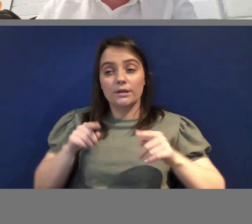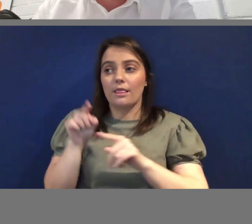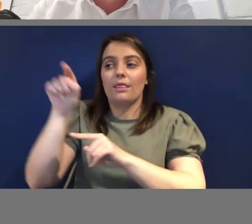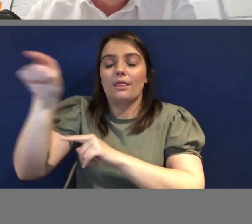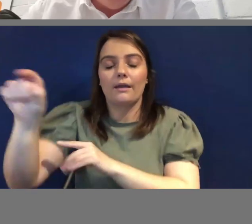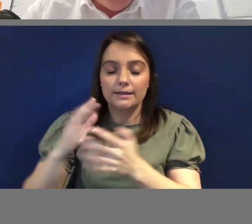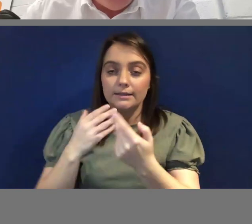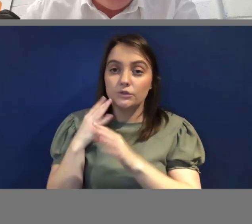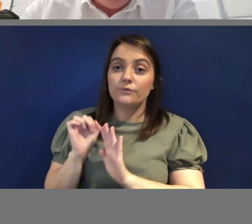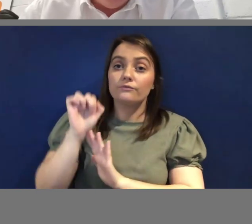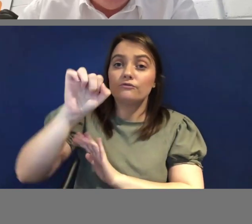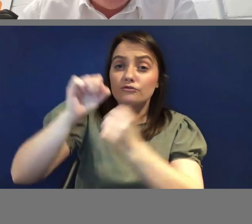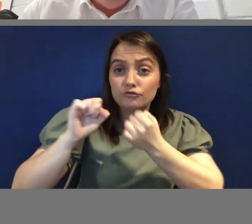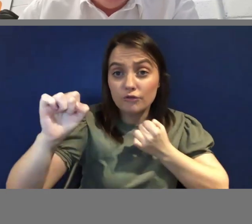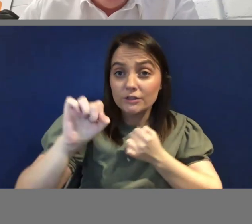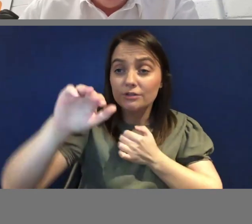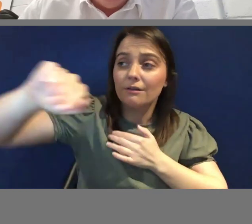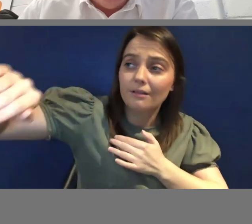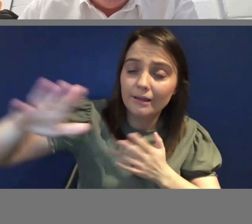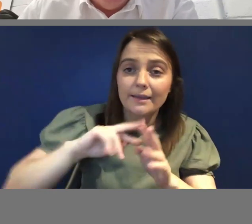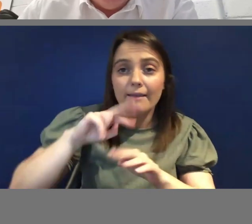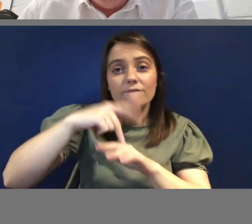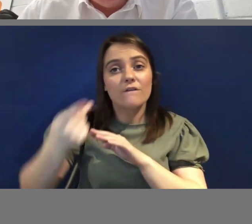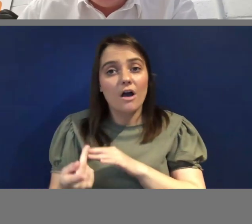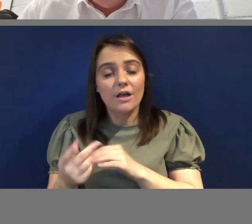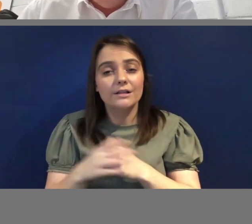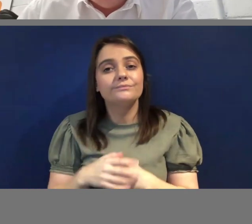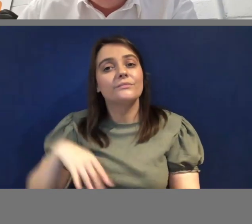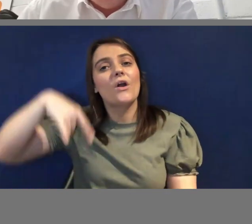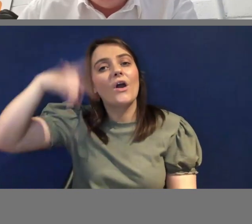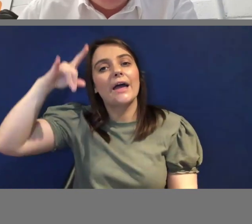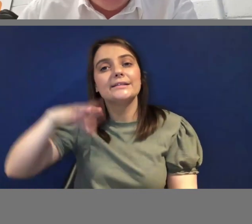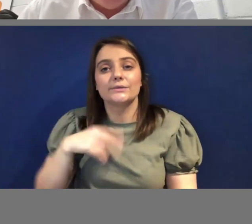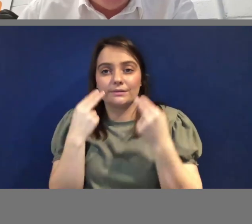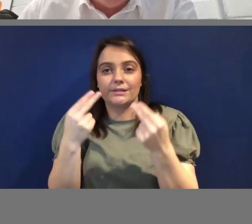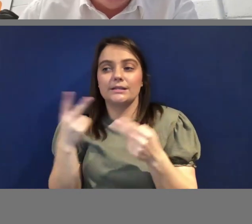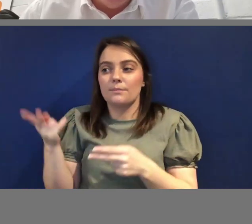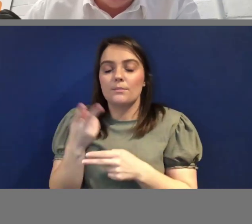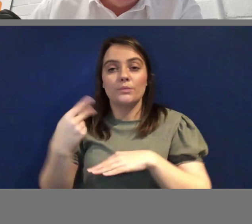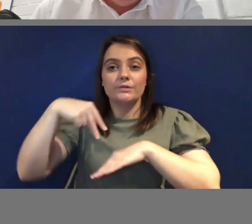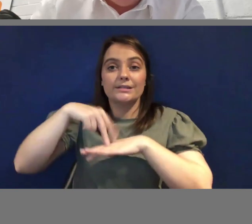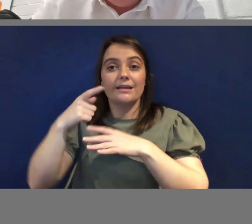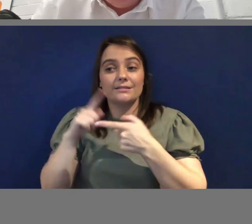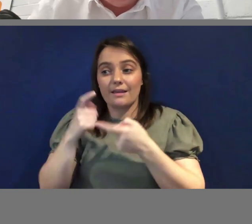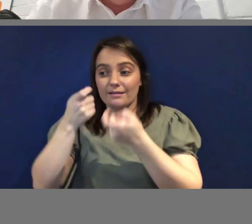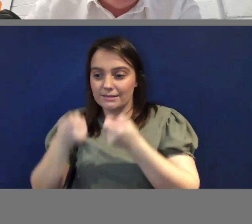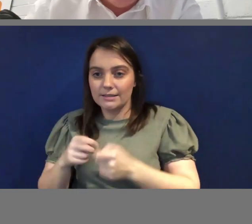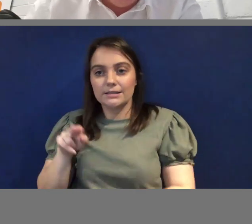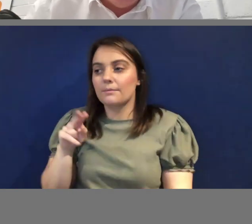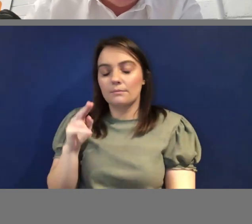and so on and then heights not suitable for both standing for standing sorry for seated and